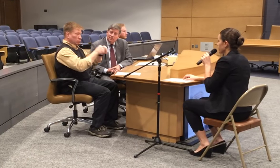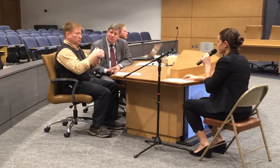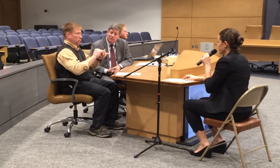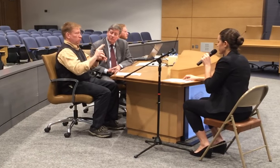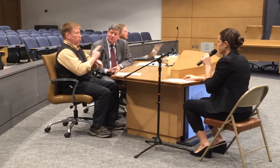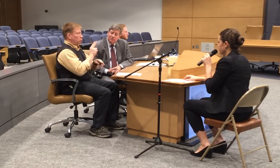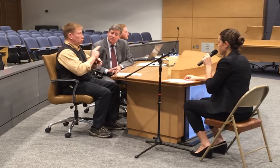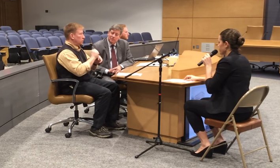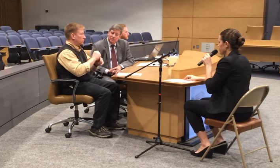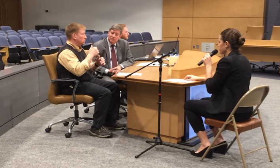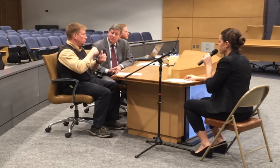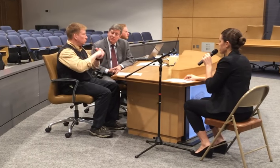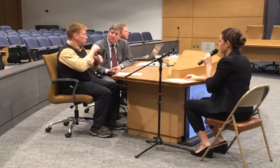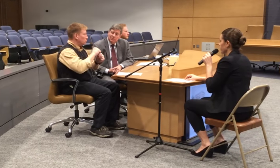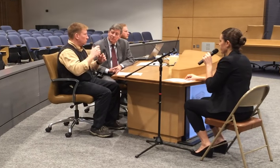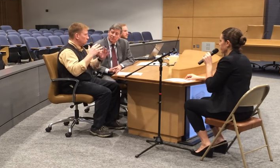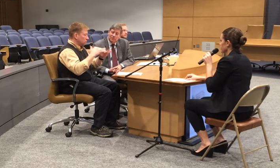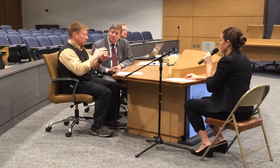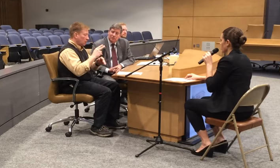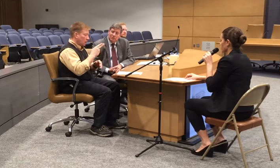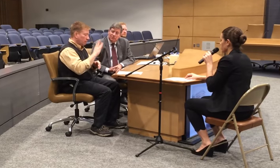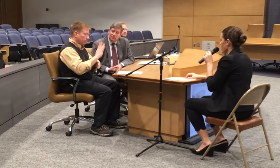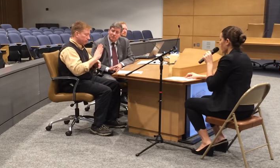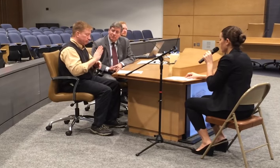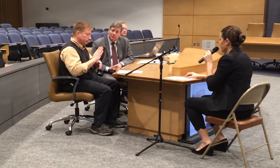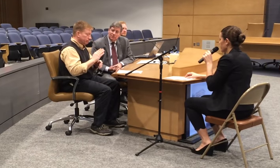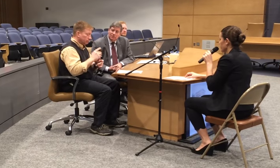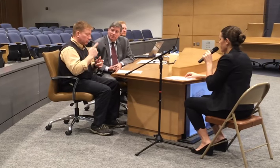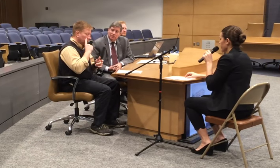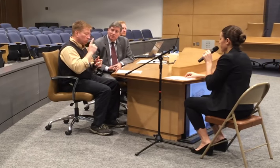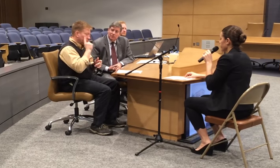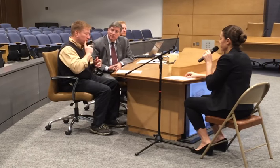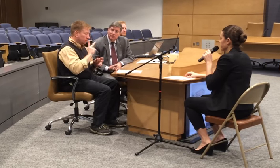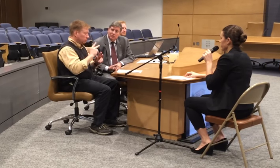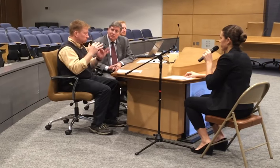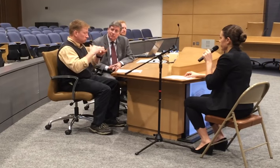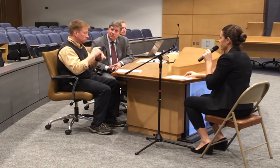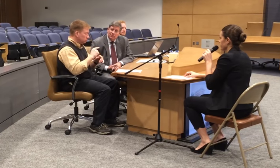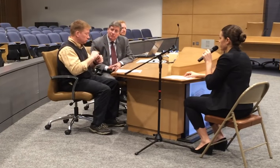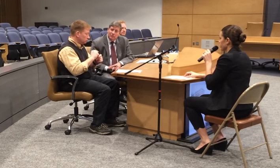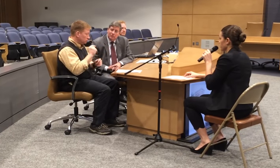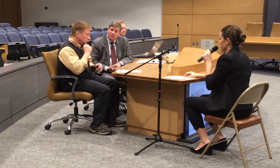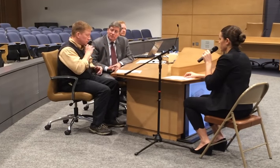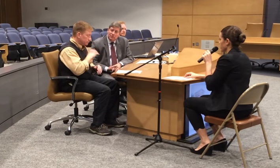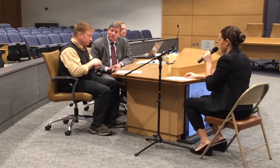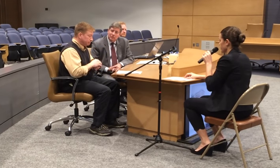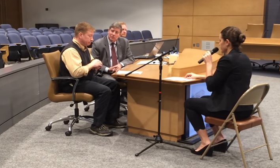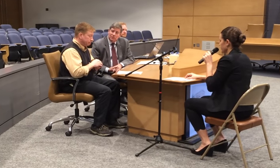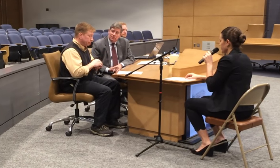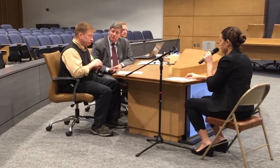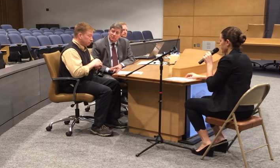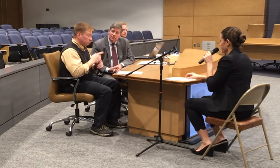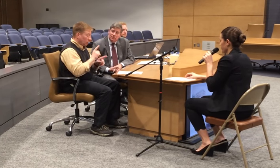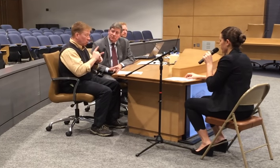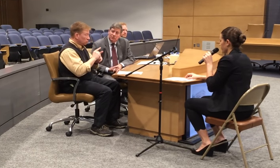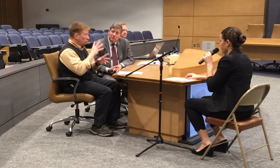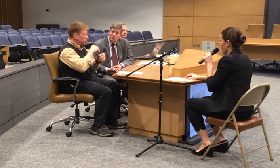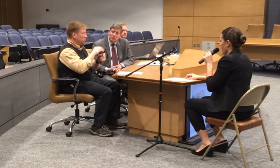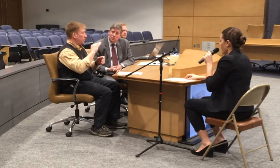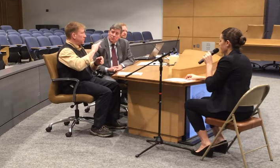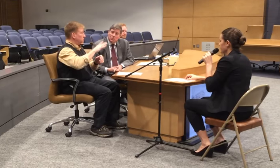The building continues to serve as the social hub for deaf people in the Twin Cities, and